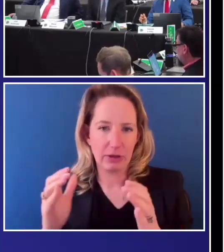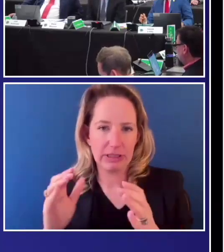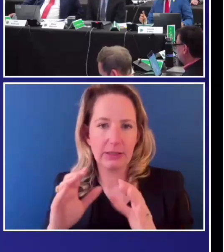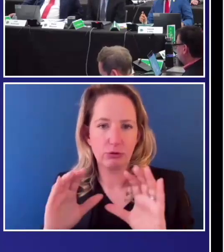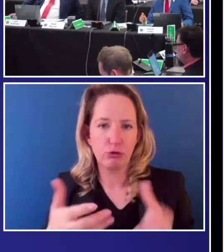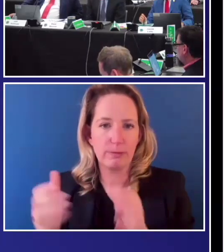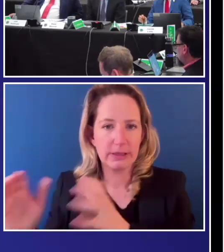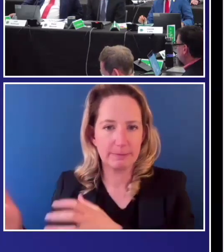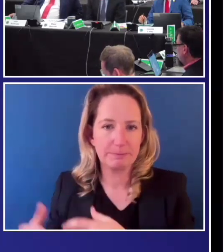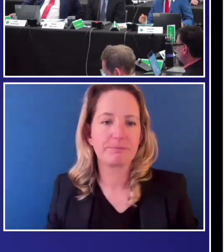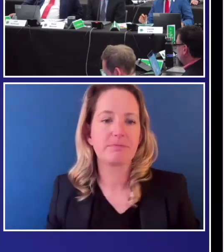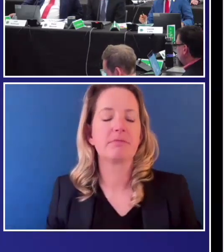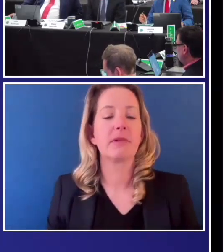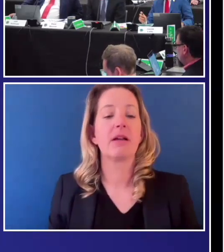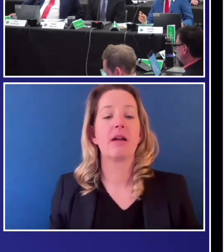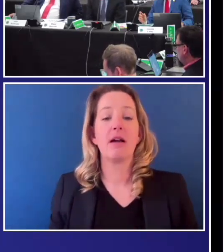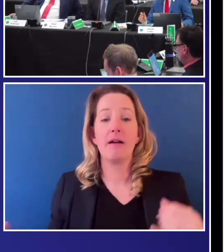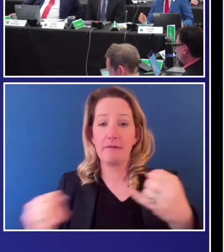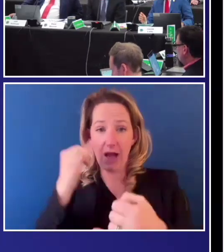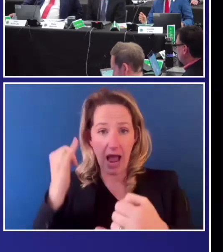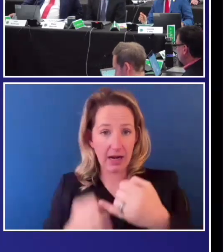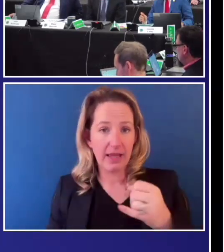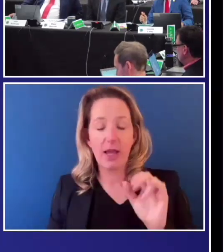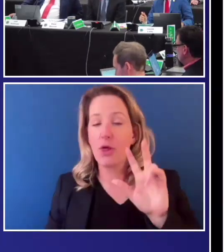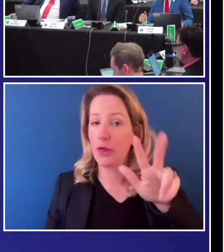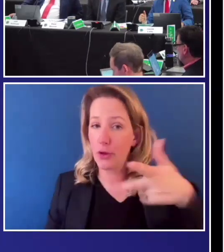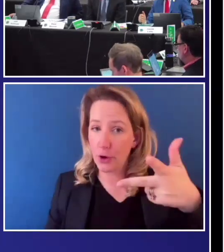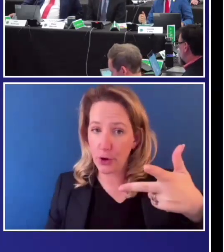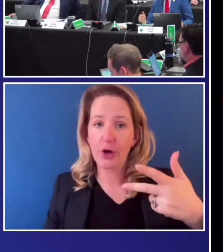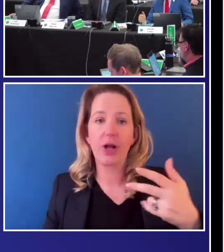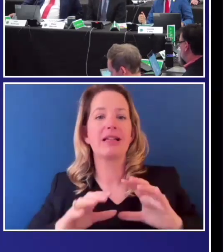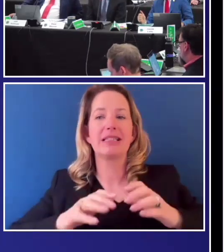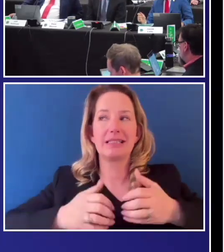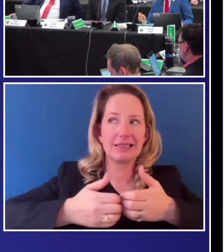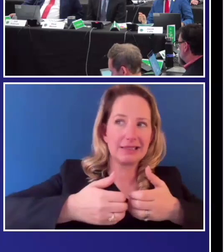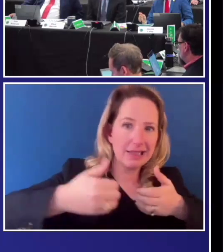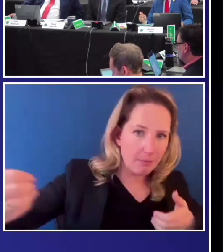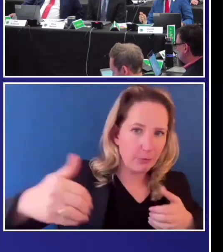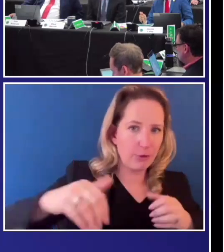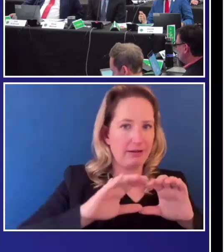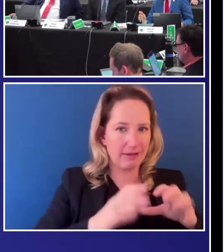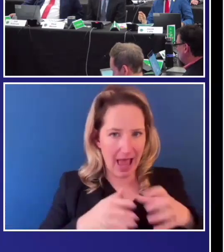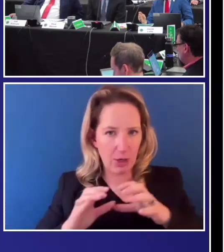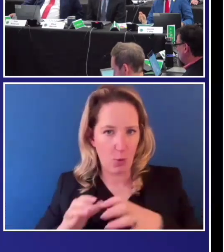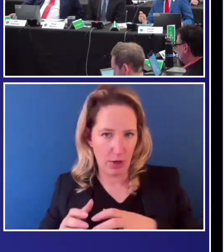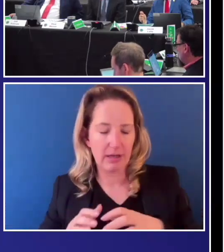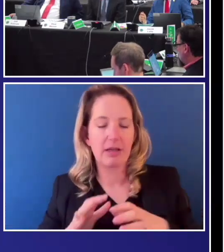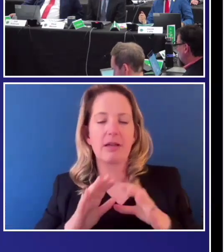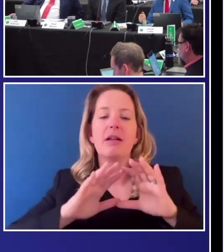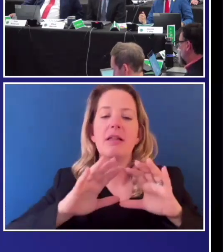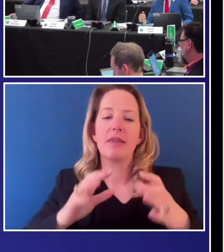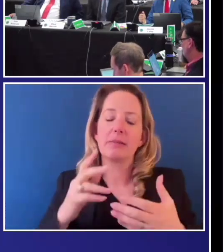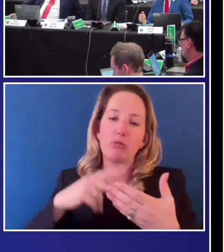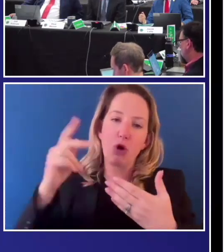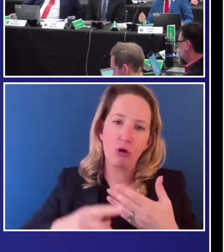Finally, we have a third and separate category. So these are for programs offered by institutions located --